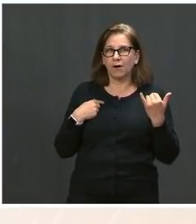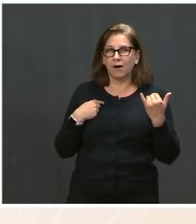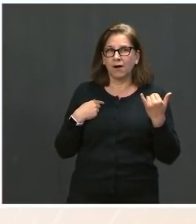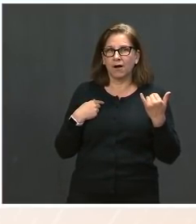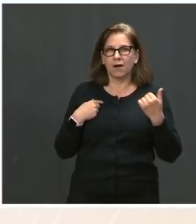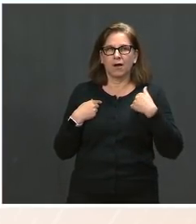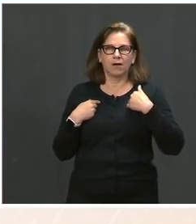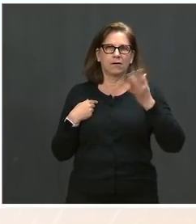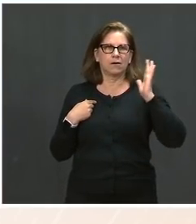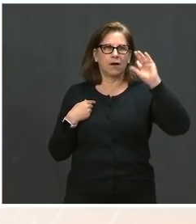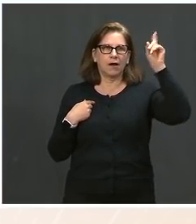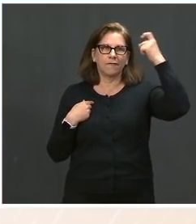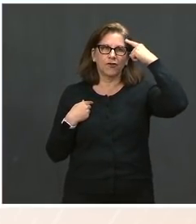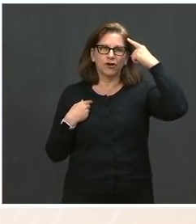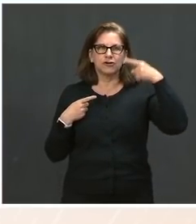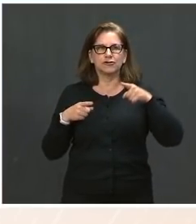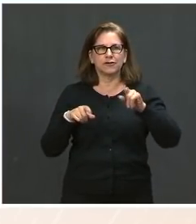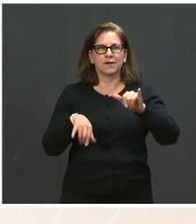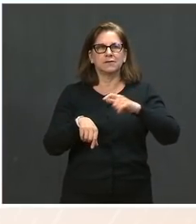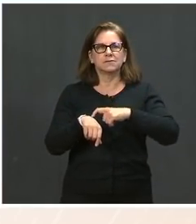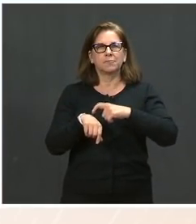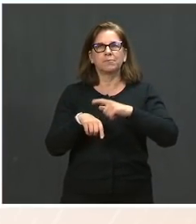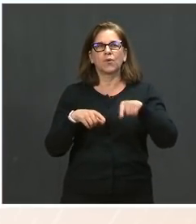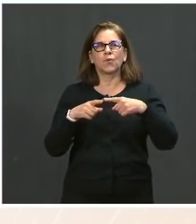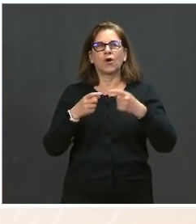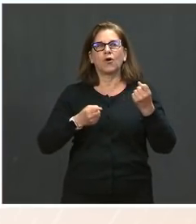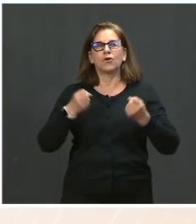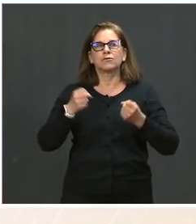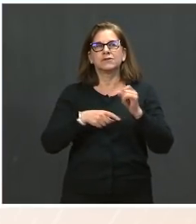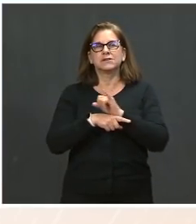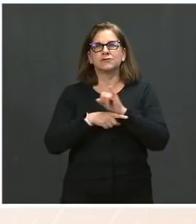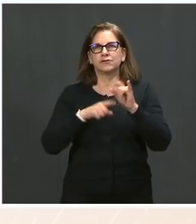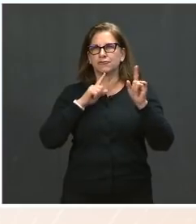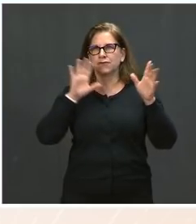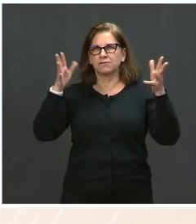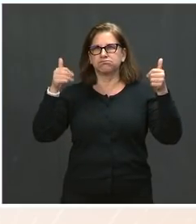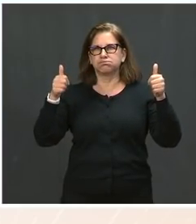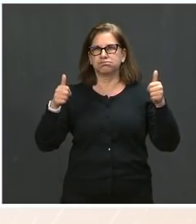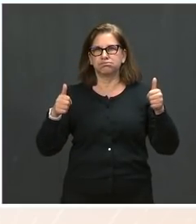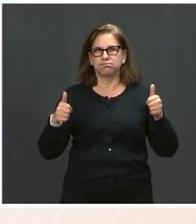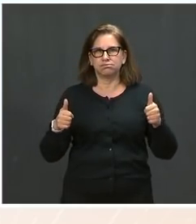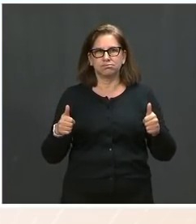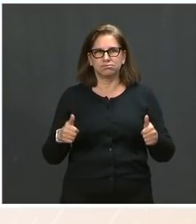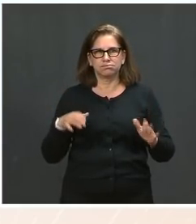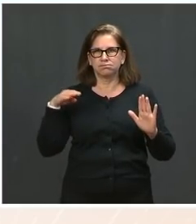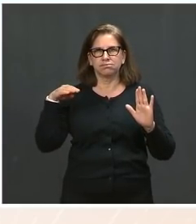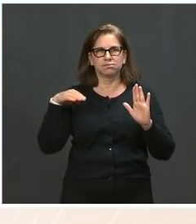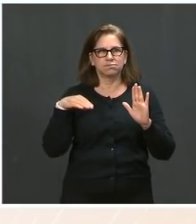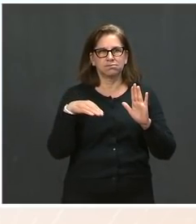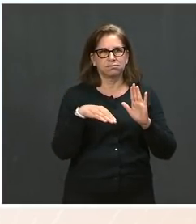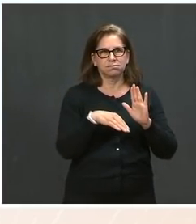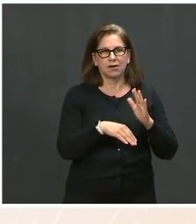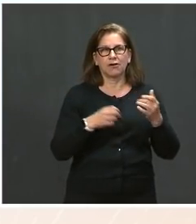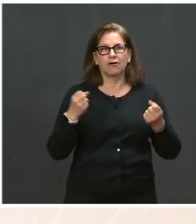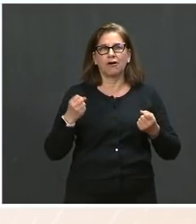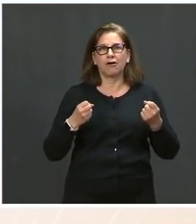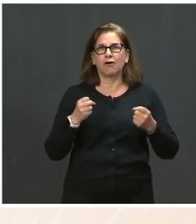when the auto industry was on its knees and when autoworkers were finding themselves out of work